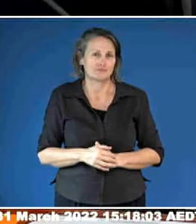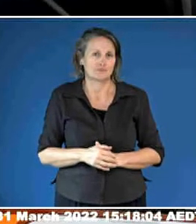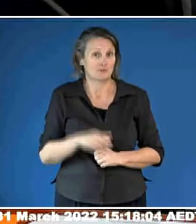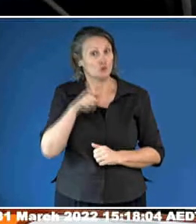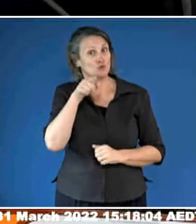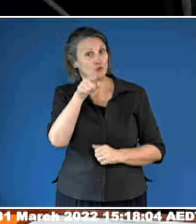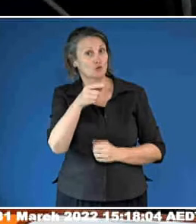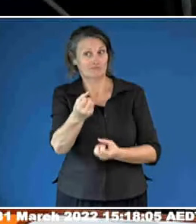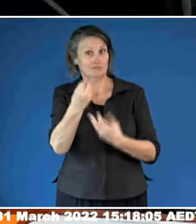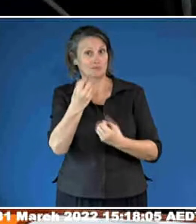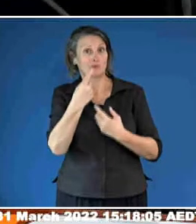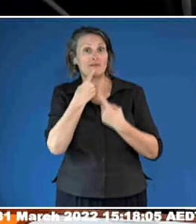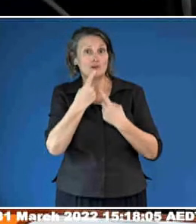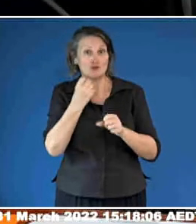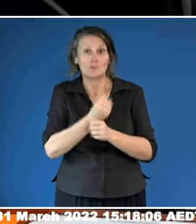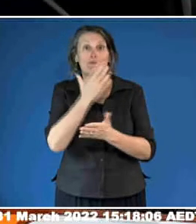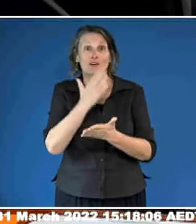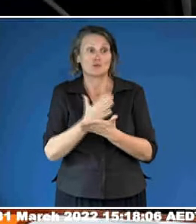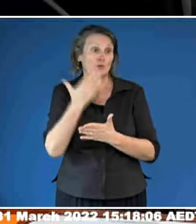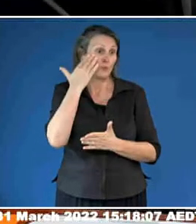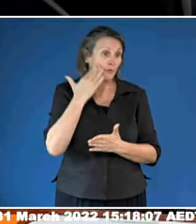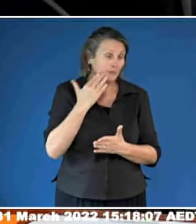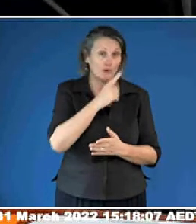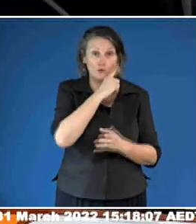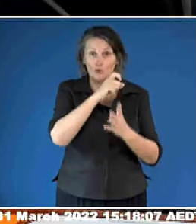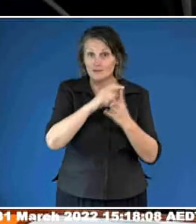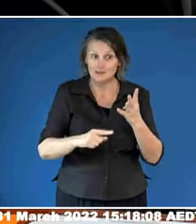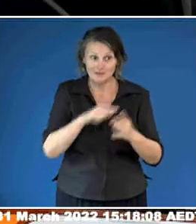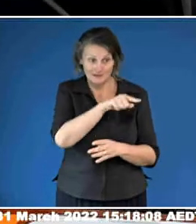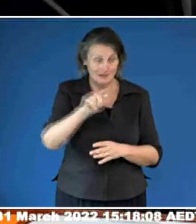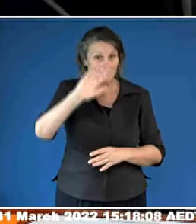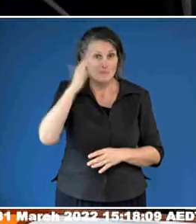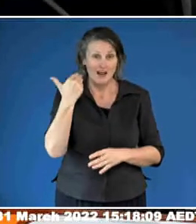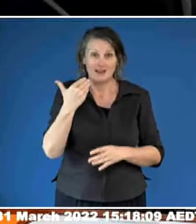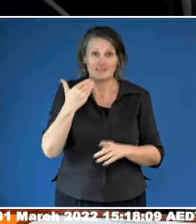with disability who experience family and domestic violence can be heard, that we will